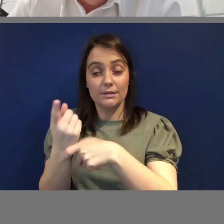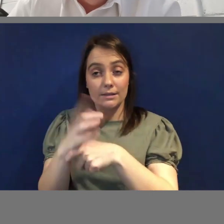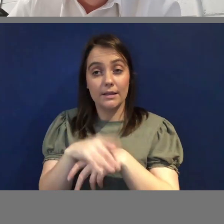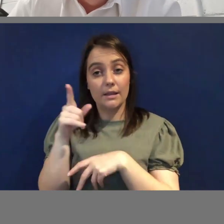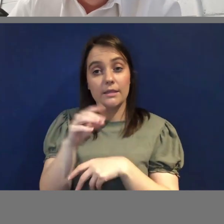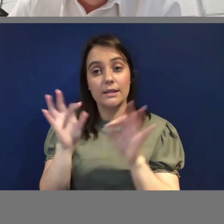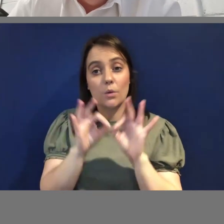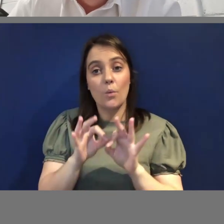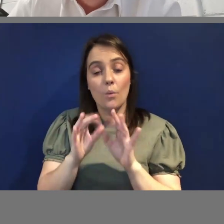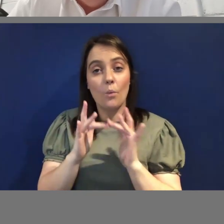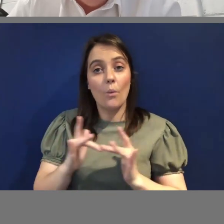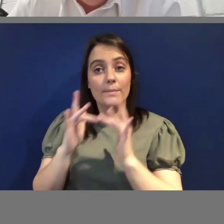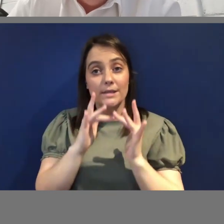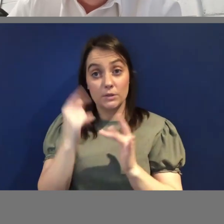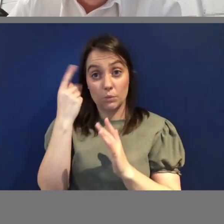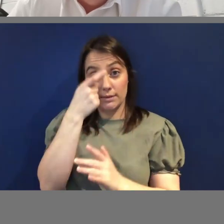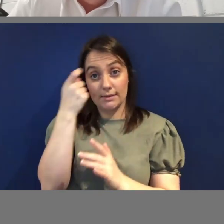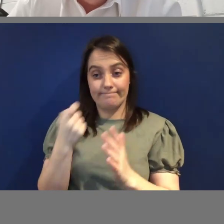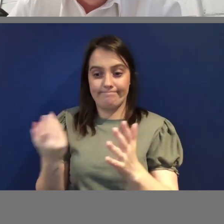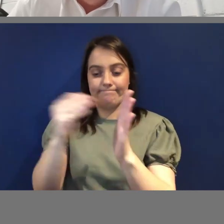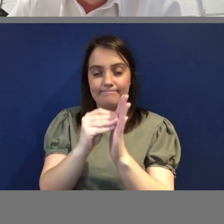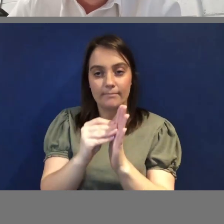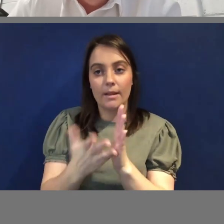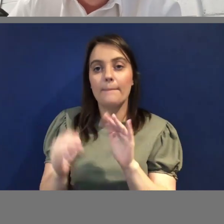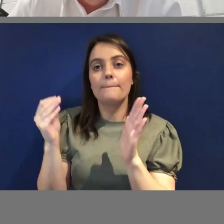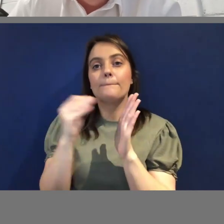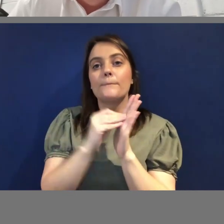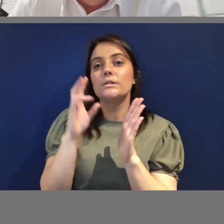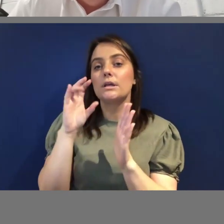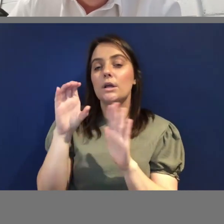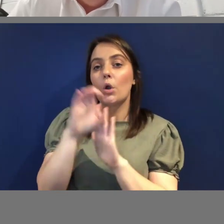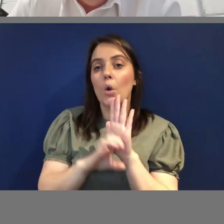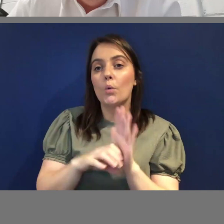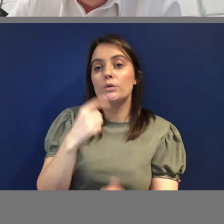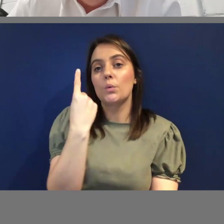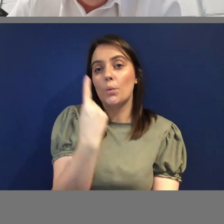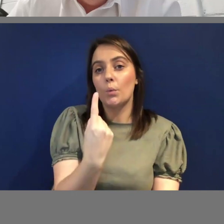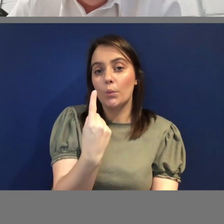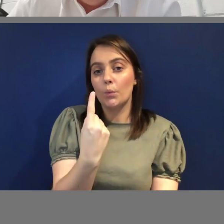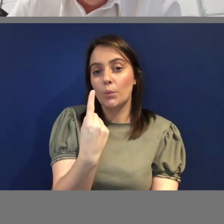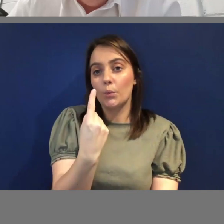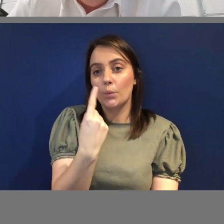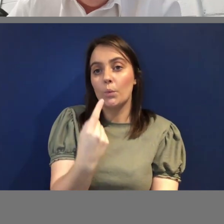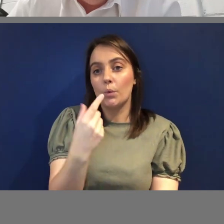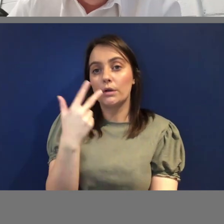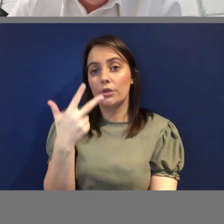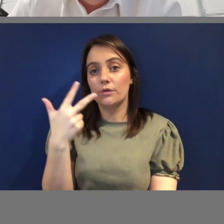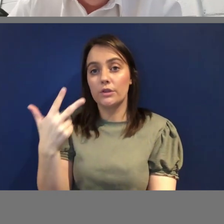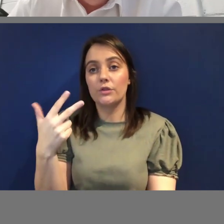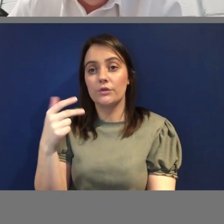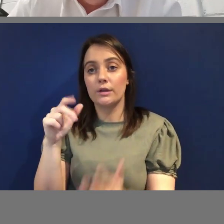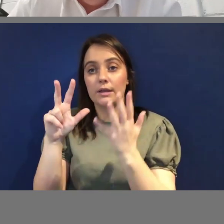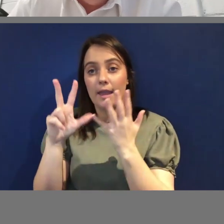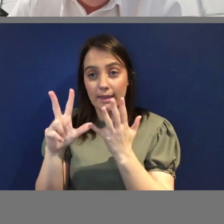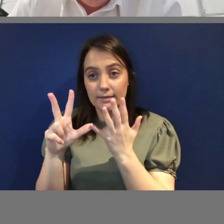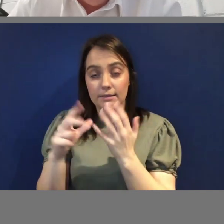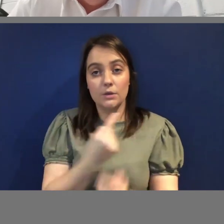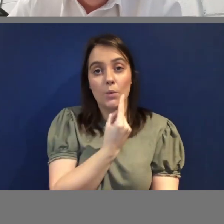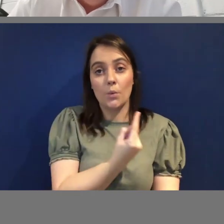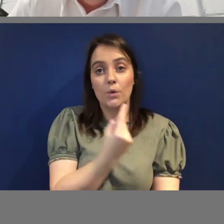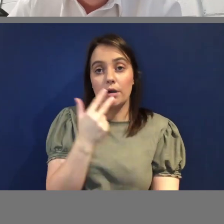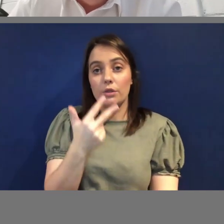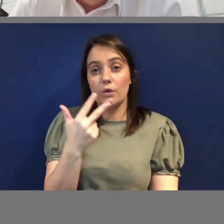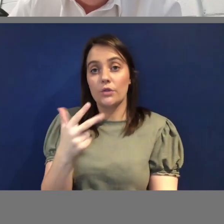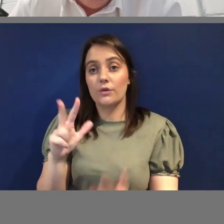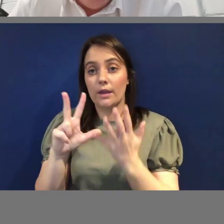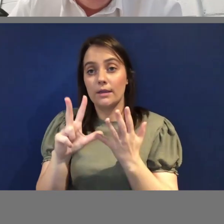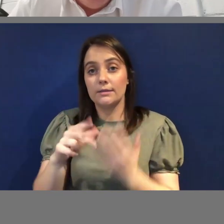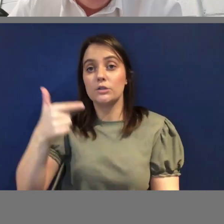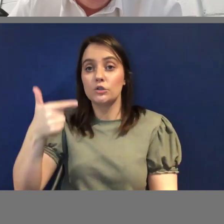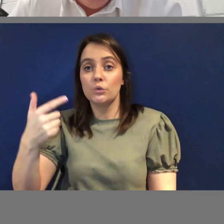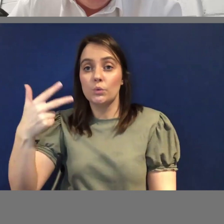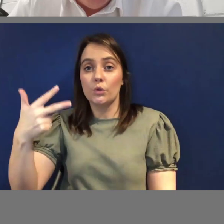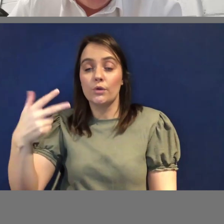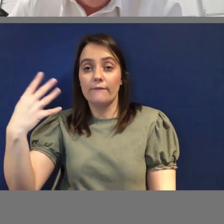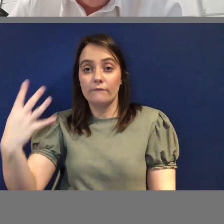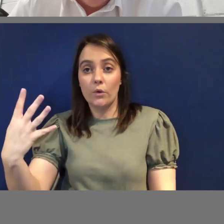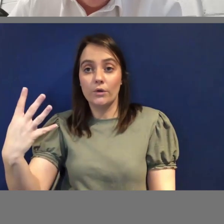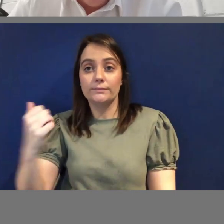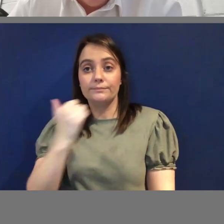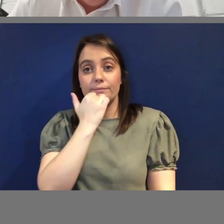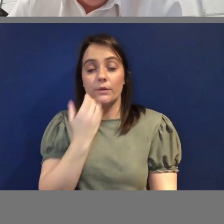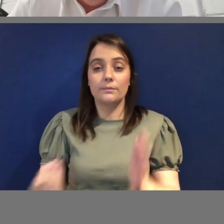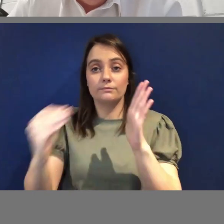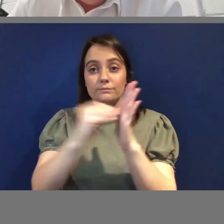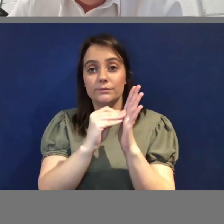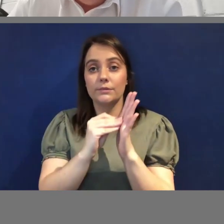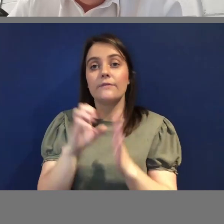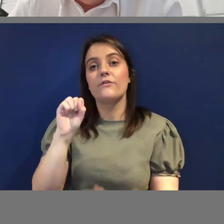on to in a second and the code that you're going to insert is 1338 so 1338 234 okay so what we're